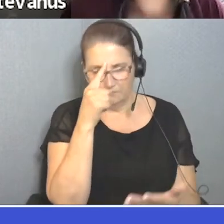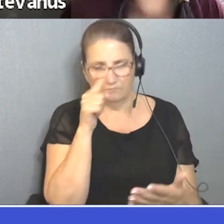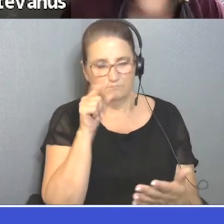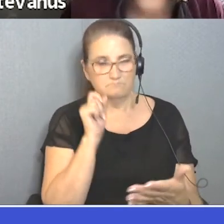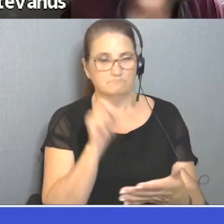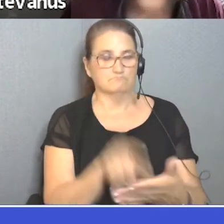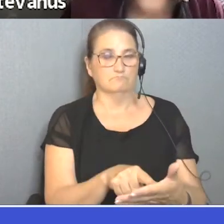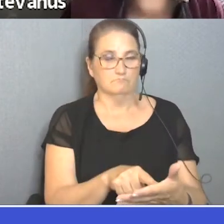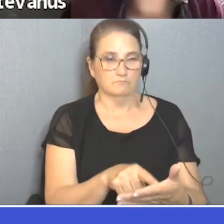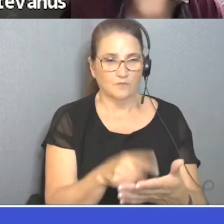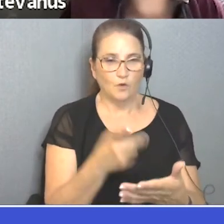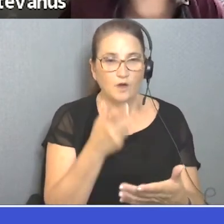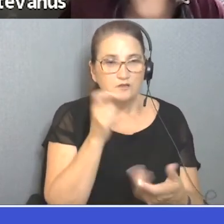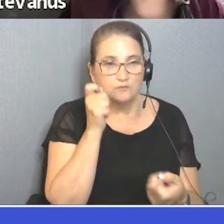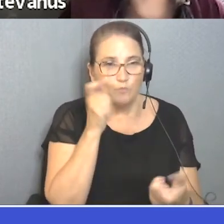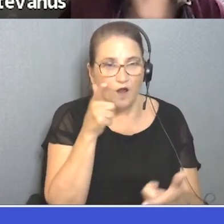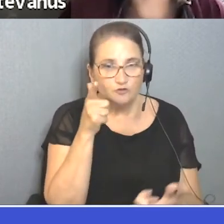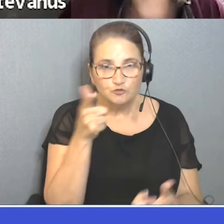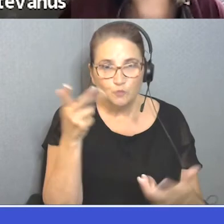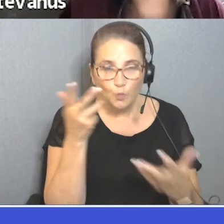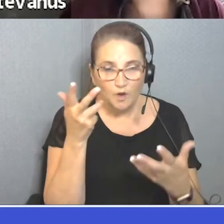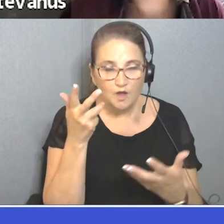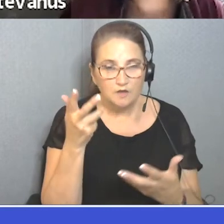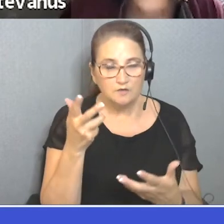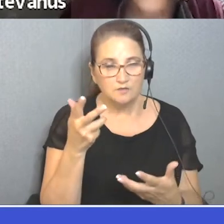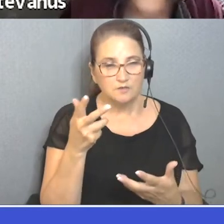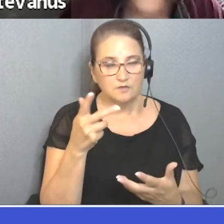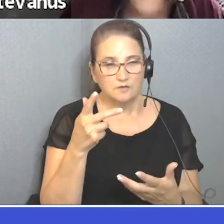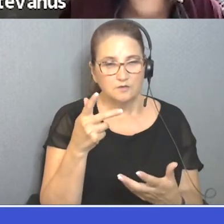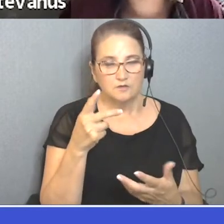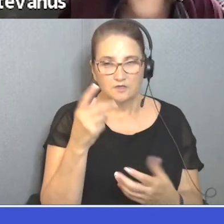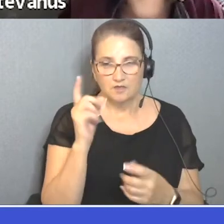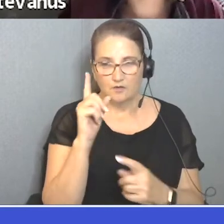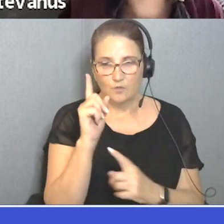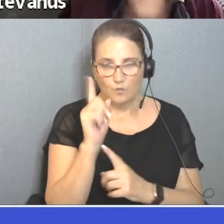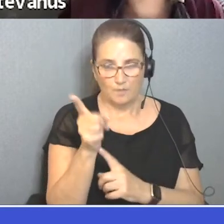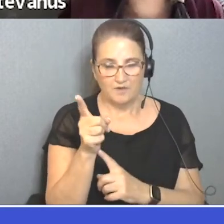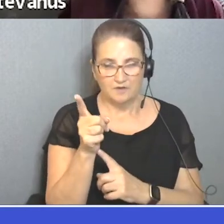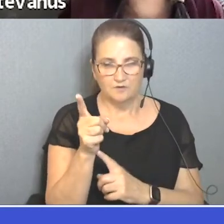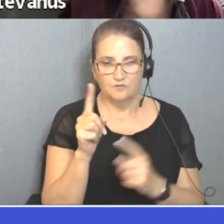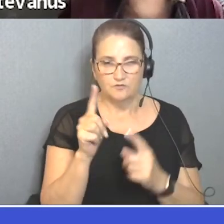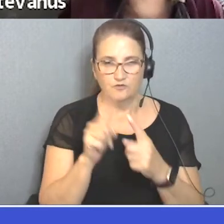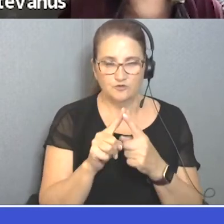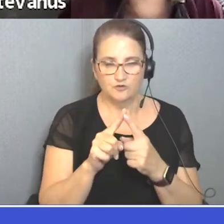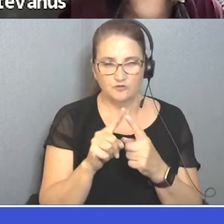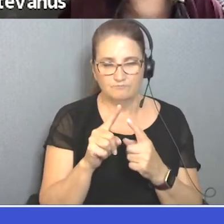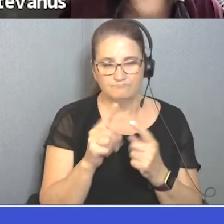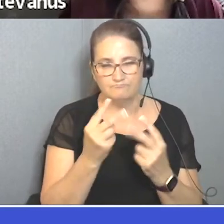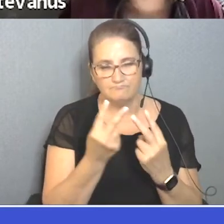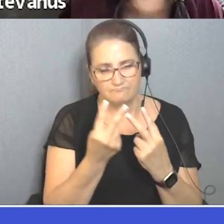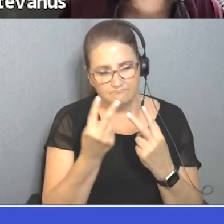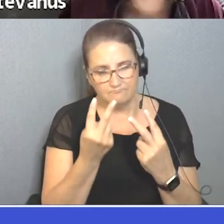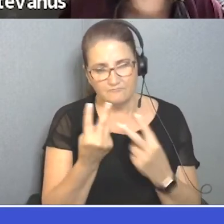that you produced. And consider what is sticking out to you. What do you notice, what surprises